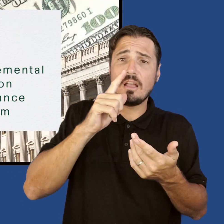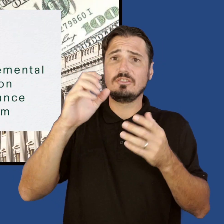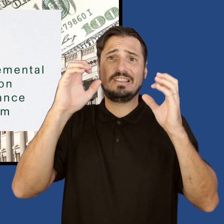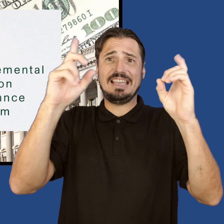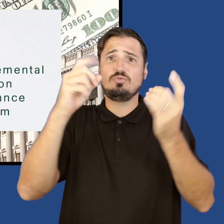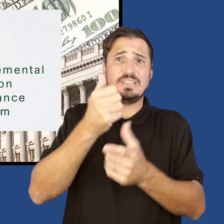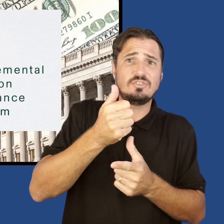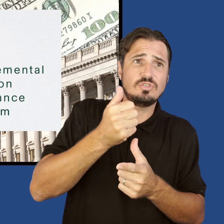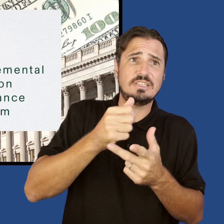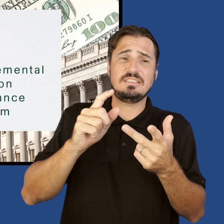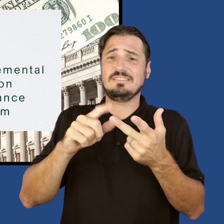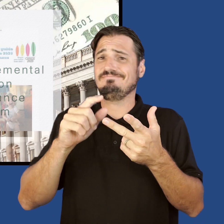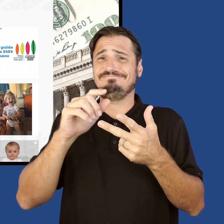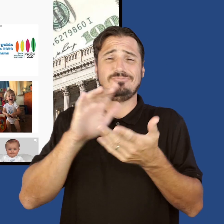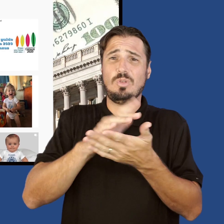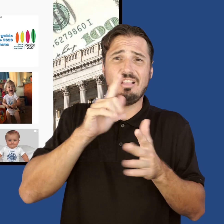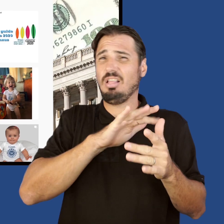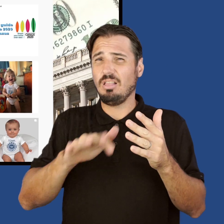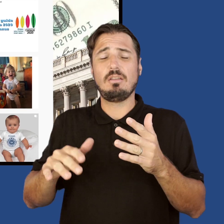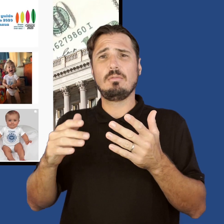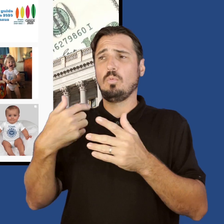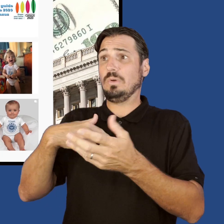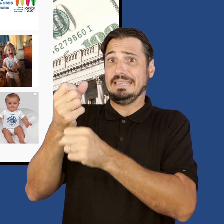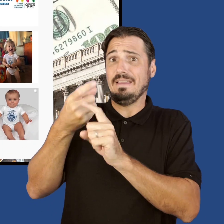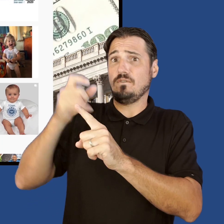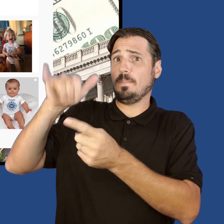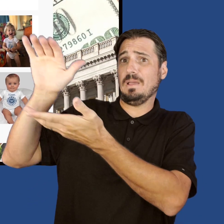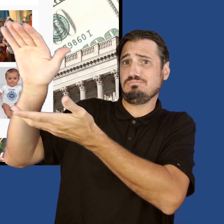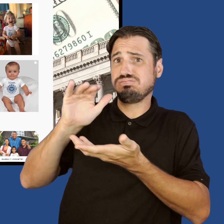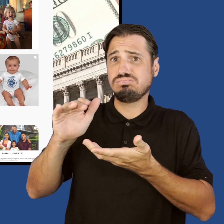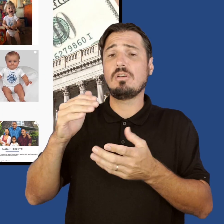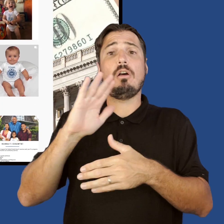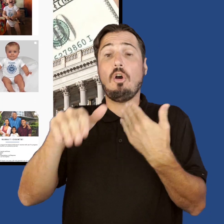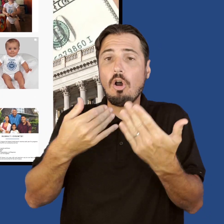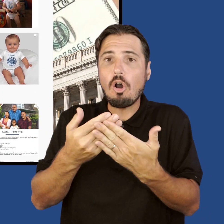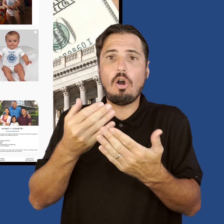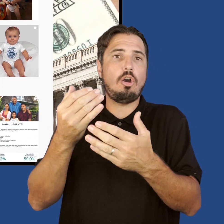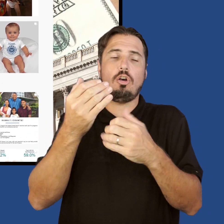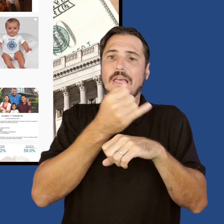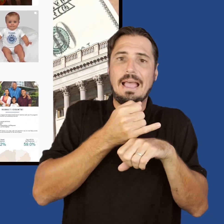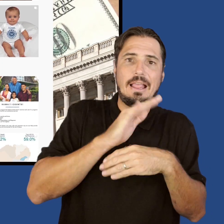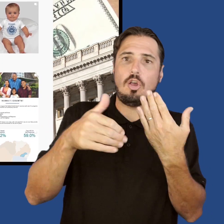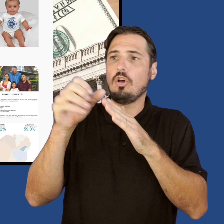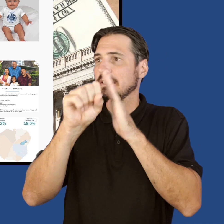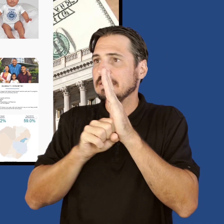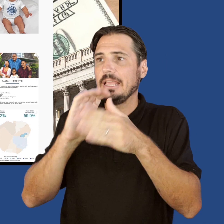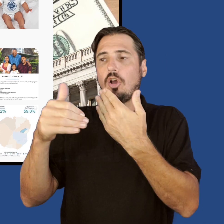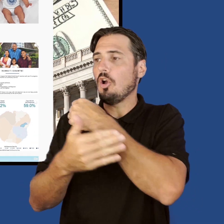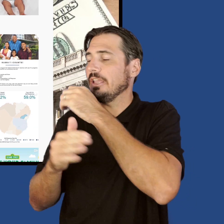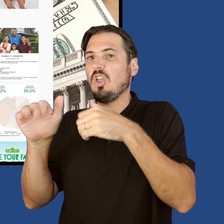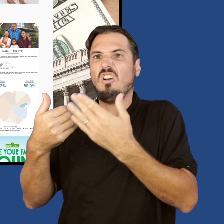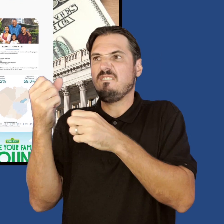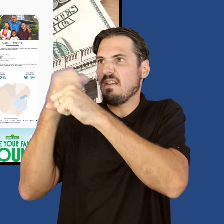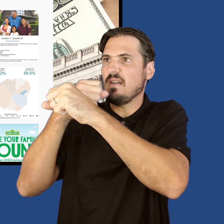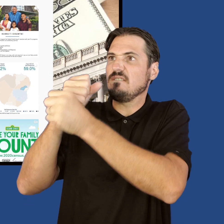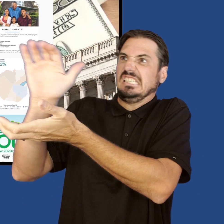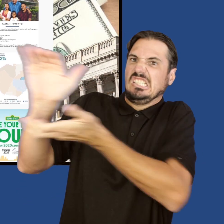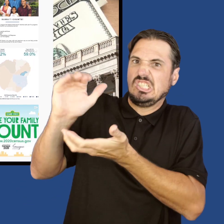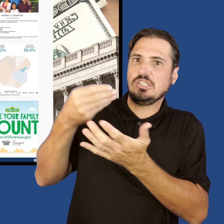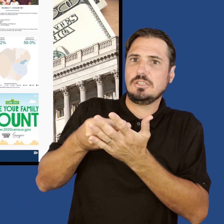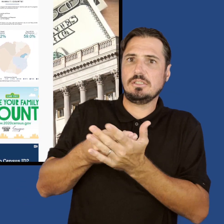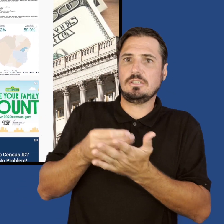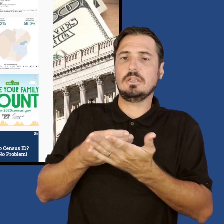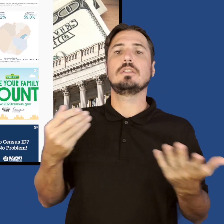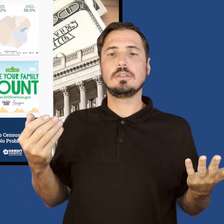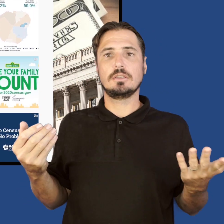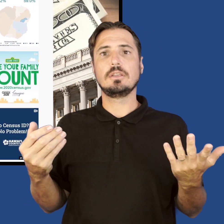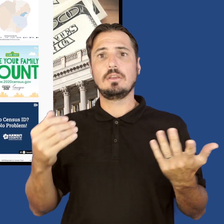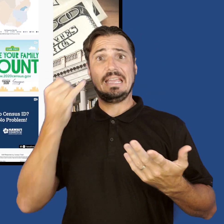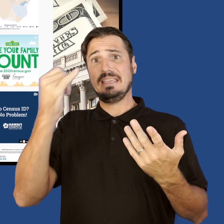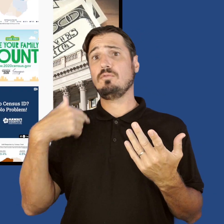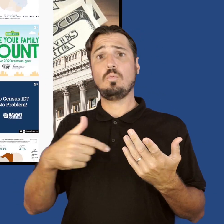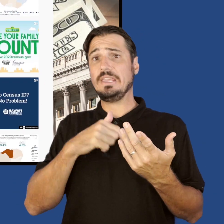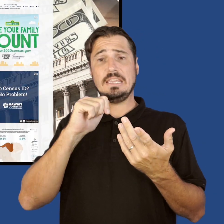allocated by population. Every island, every county, every state is fighting for federal dollars. If we are undercounted, money that should be going to us going somewhere else.